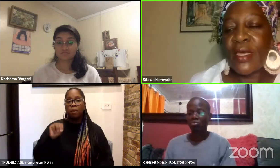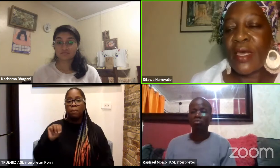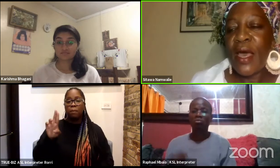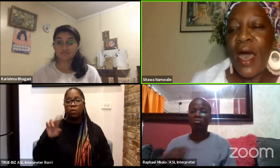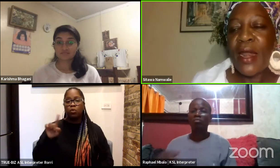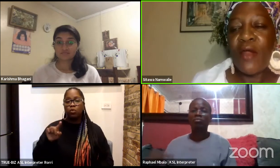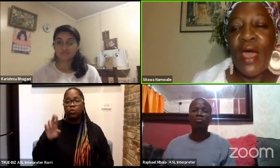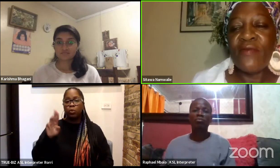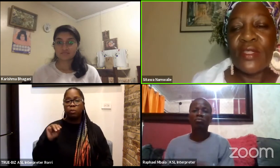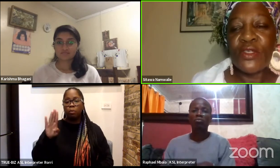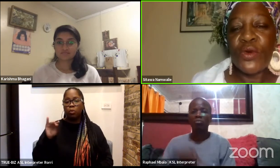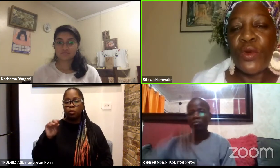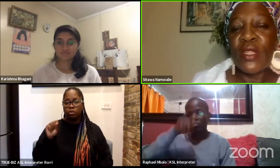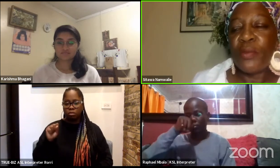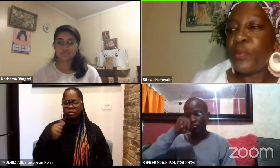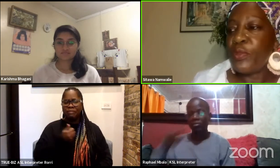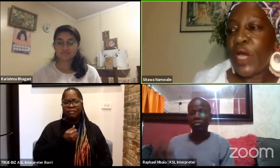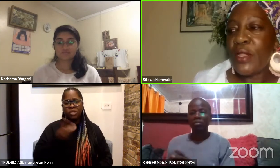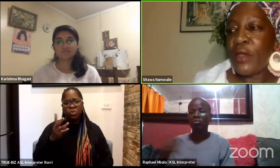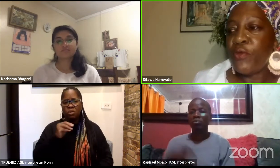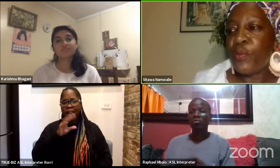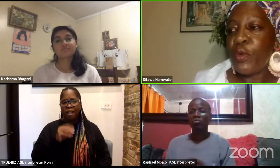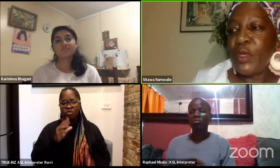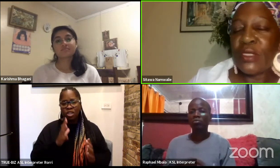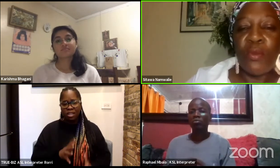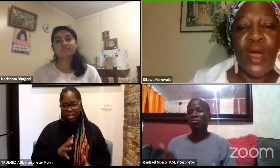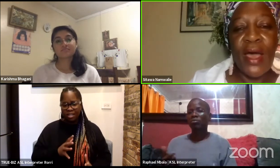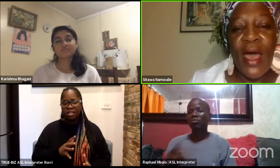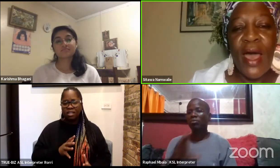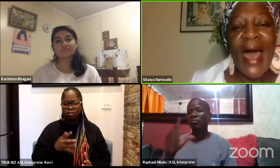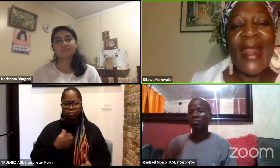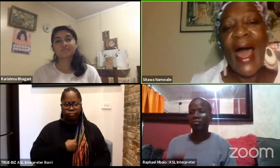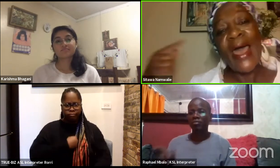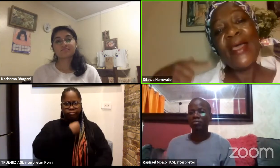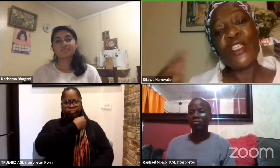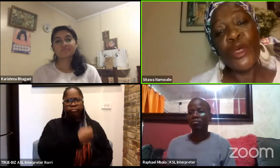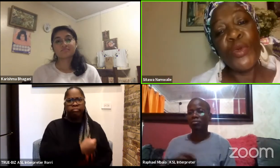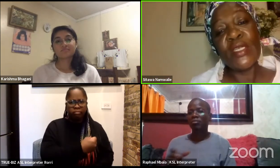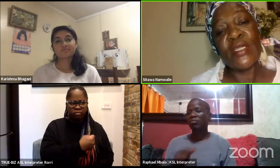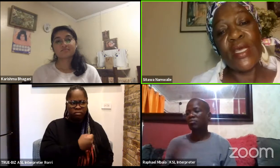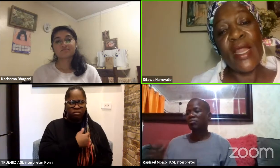and they and I arrived in the school and they put me somewhere and I interpreted it